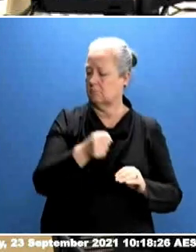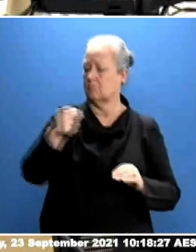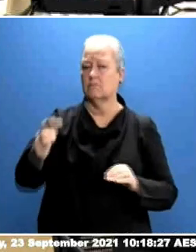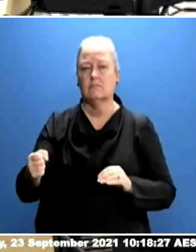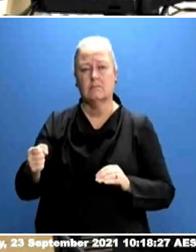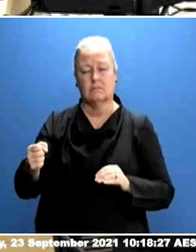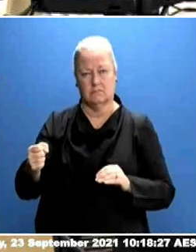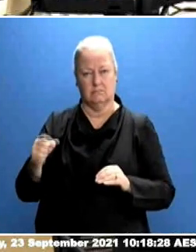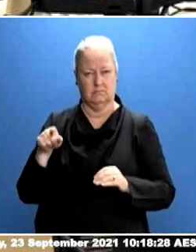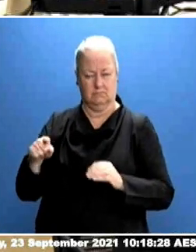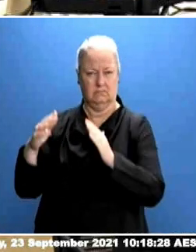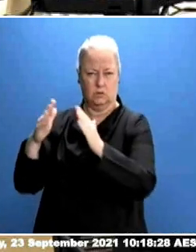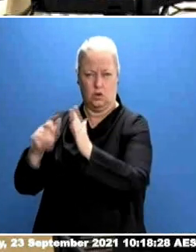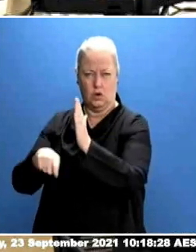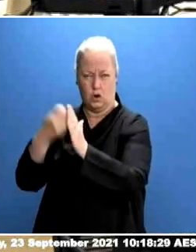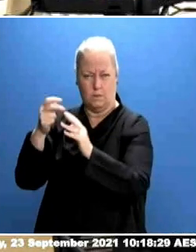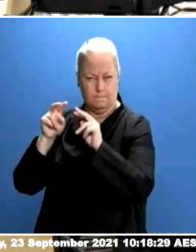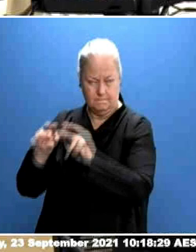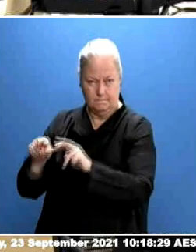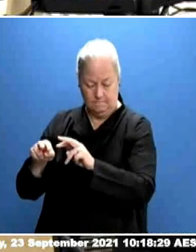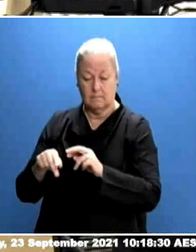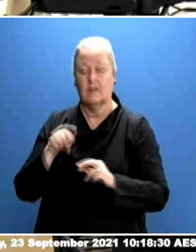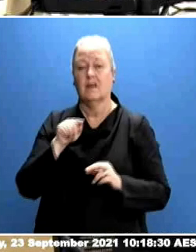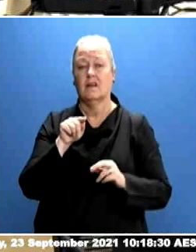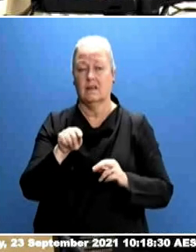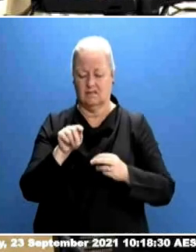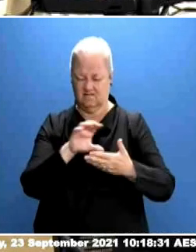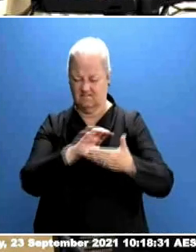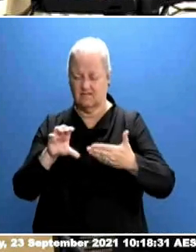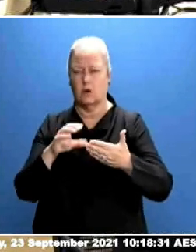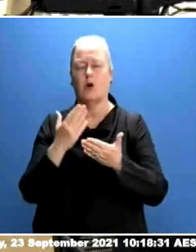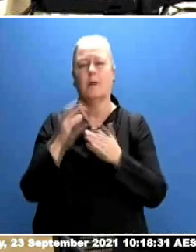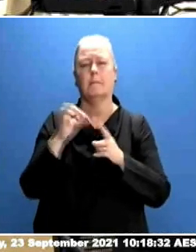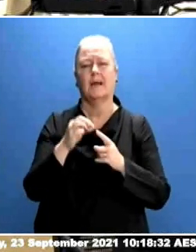the question that you've raised here at page 37 about how long does a therapeutic intervention take,